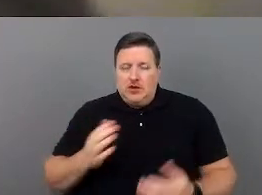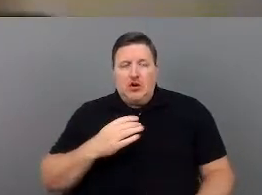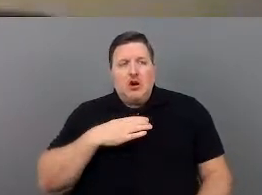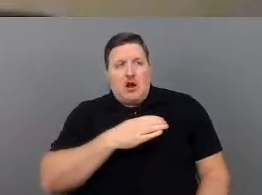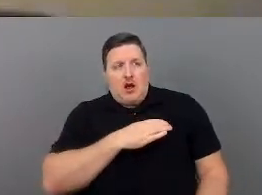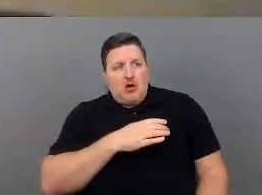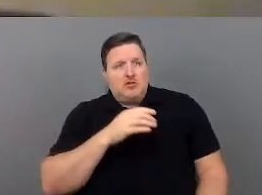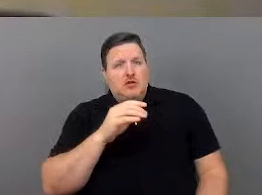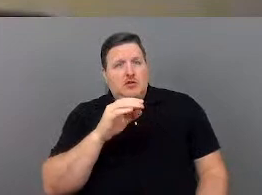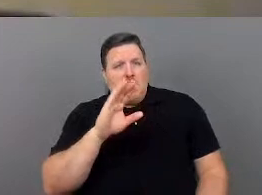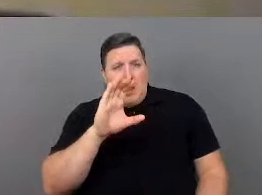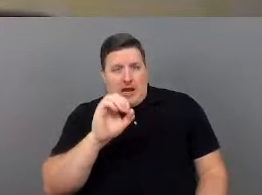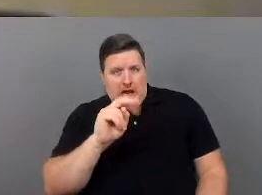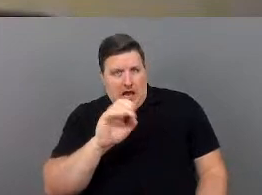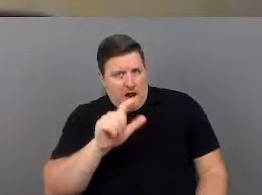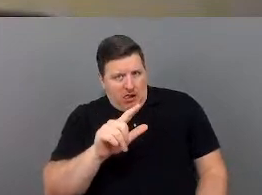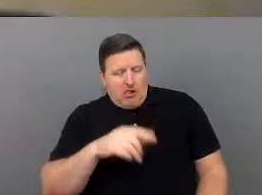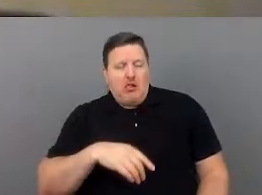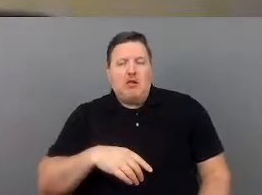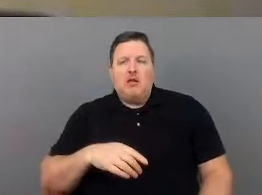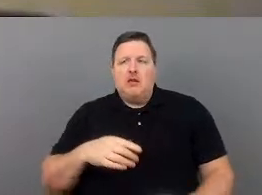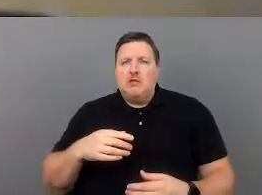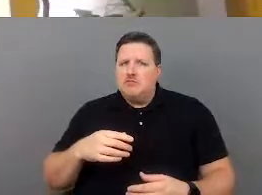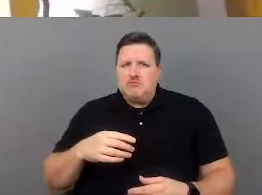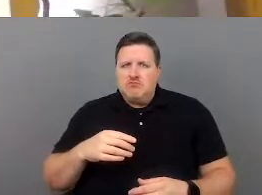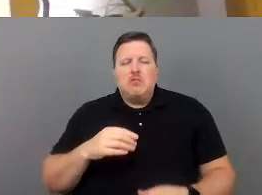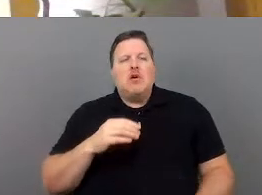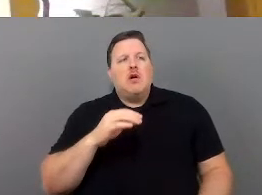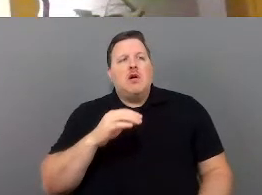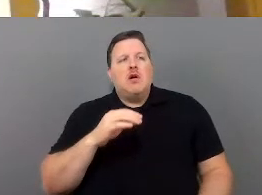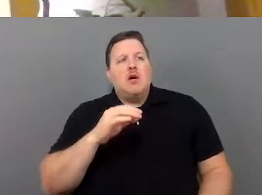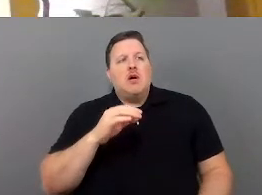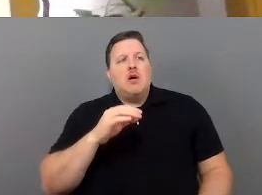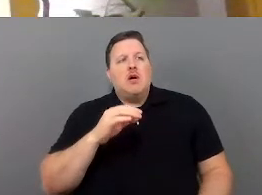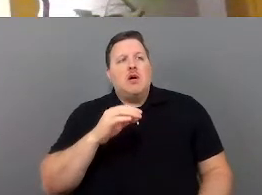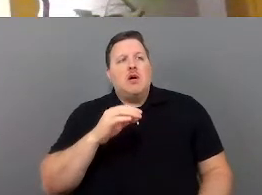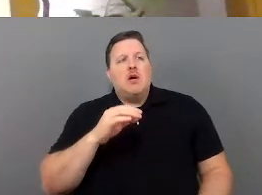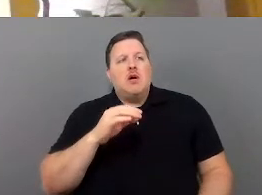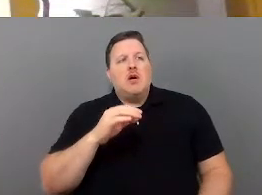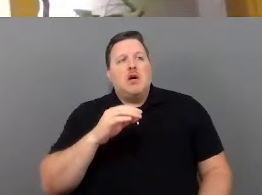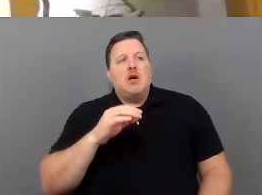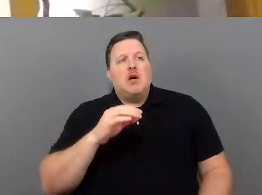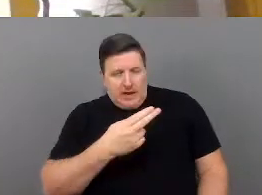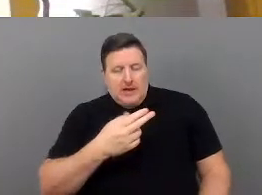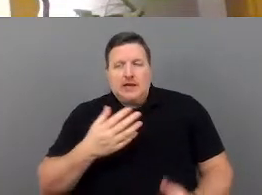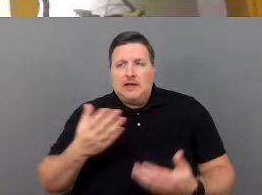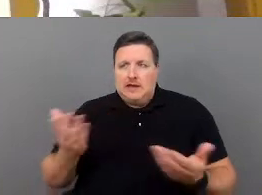[ NO RESPONSE HEARD ] ≫ Clerk: COUNCIL MEMBER REICH. ≫ COUNCIL MEMBER REICH: HERE. ≫ Clerk: COUNCIL MEMBER FLETCHER. ≫ COUNCIL MEMBER FLETCHER: HERE. ≫ Clerk: COUNCIL MEMBER SCHROEDER.